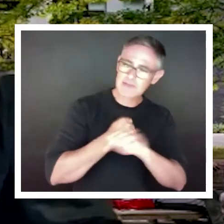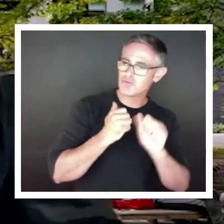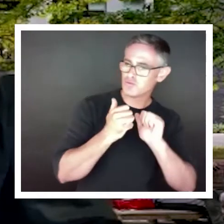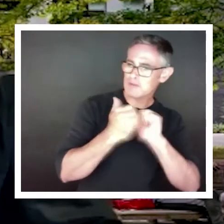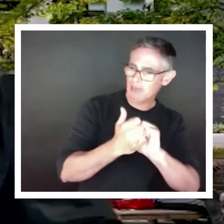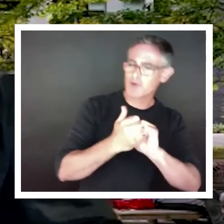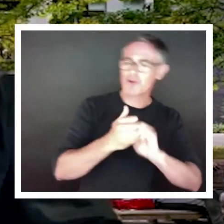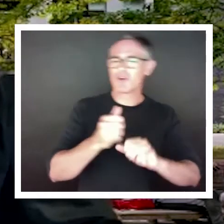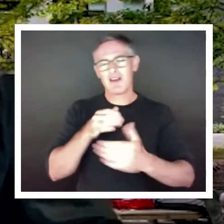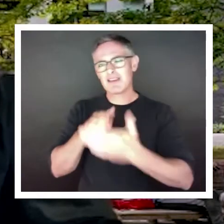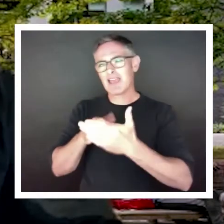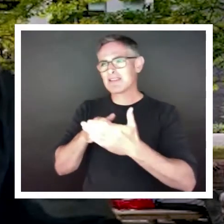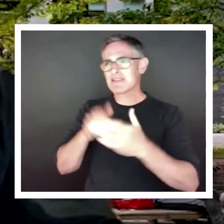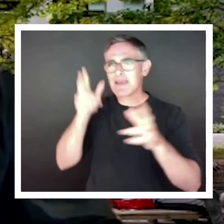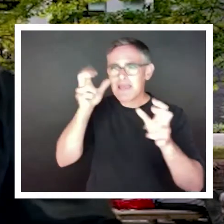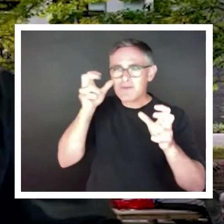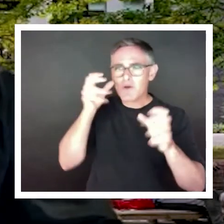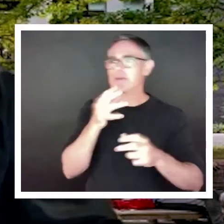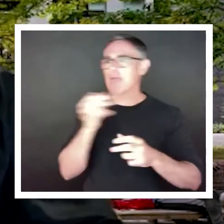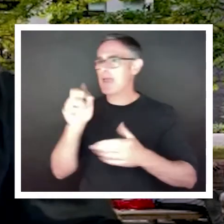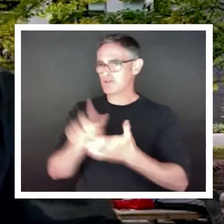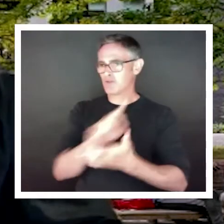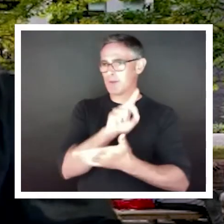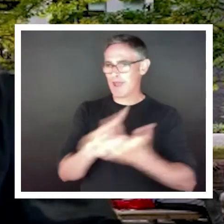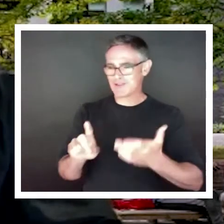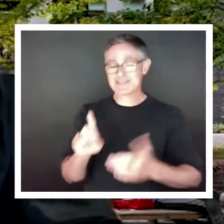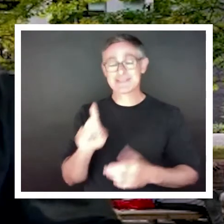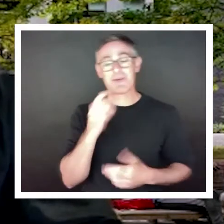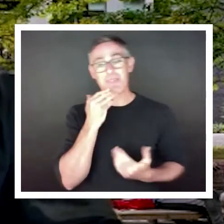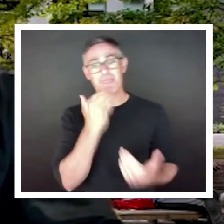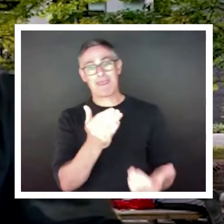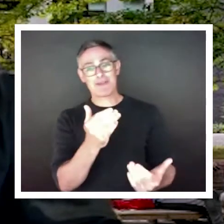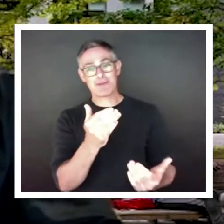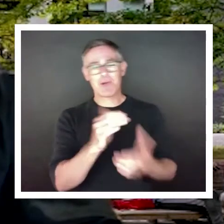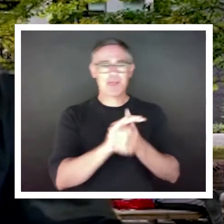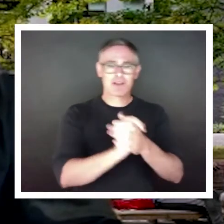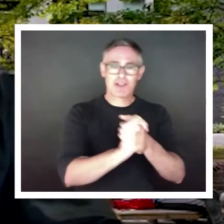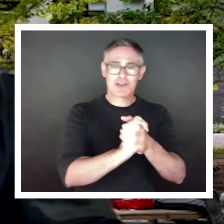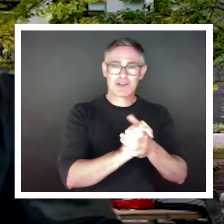Thank you, and congratulations class of 2021. A class full fighters.